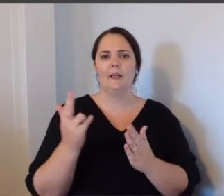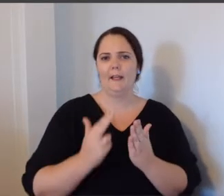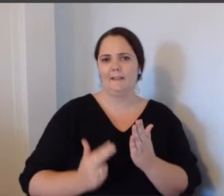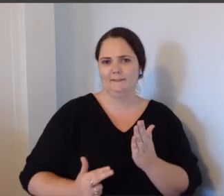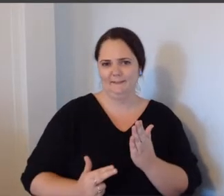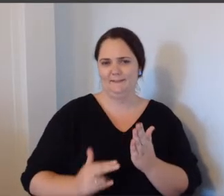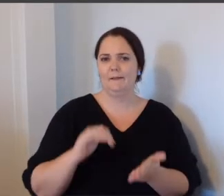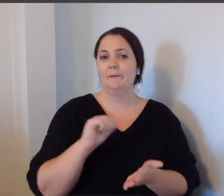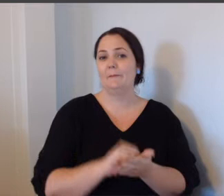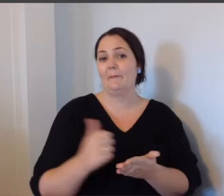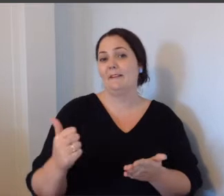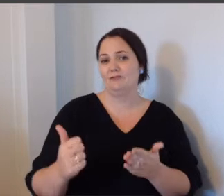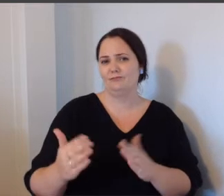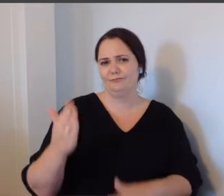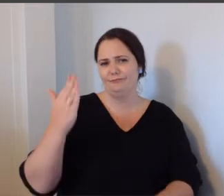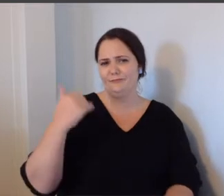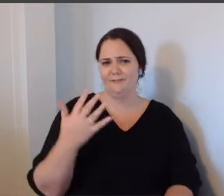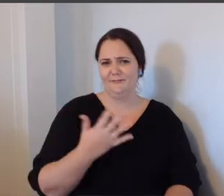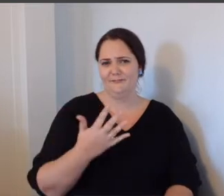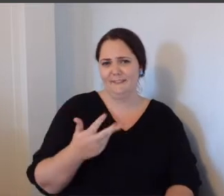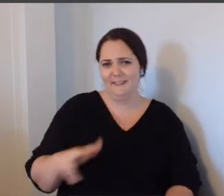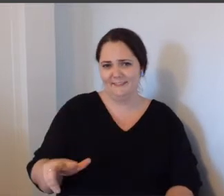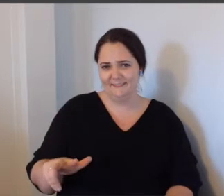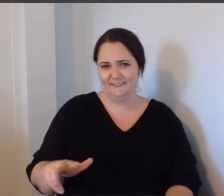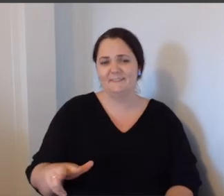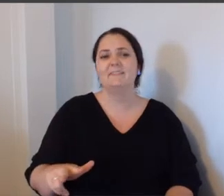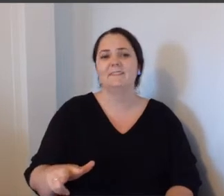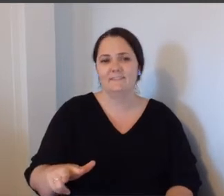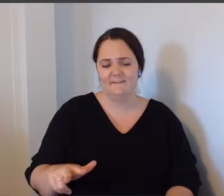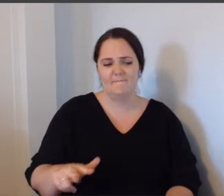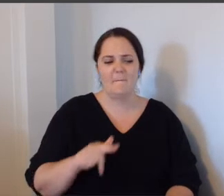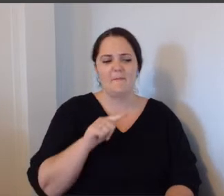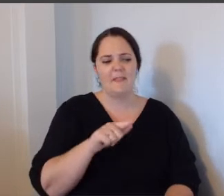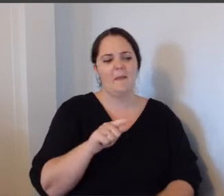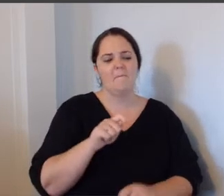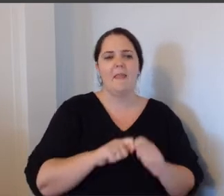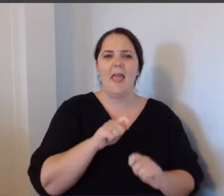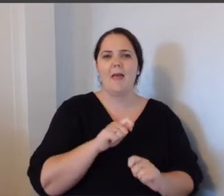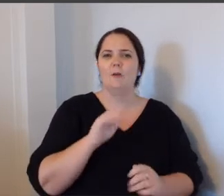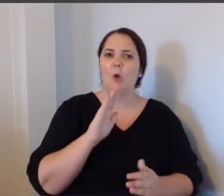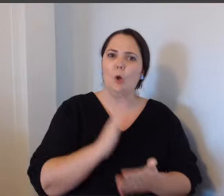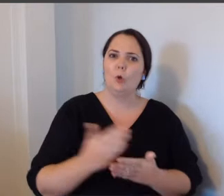This was first published in Florence in 1580 and The Lives is generally considered the first proper